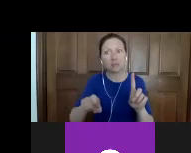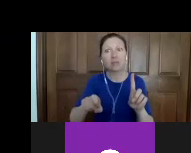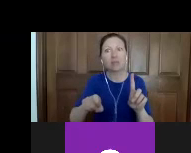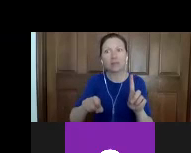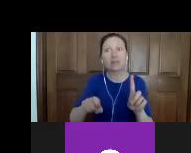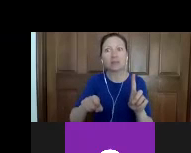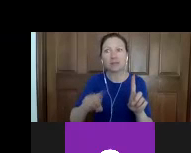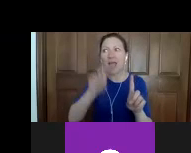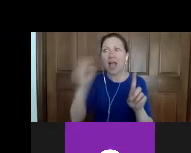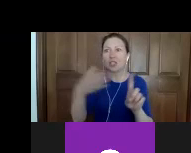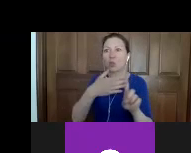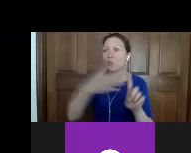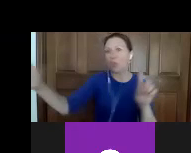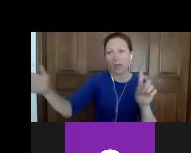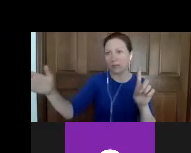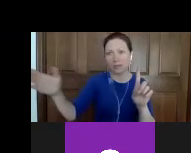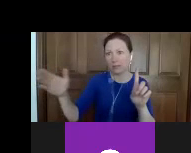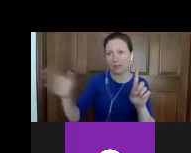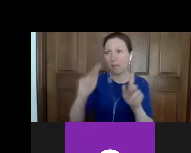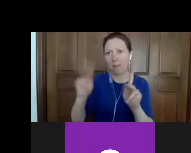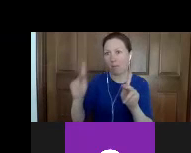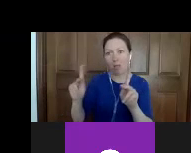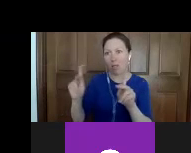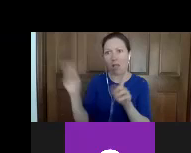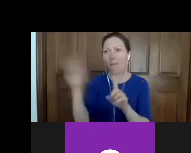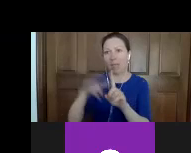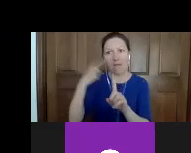And this is most important for people with disabilities to know about work. Companies